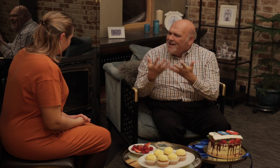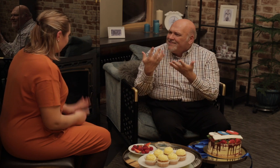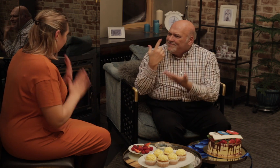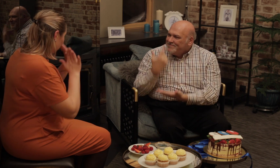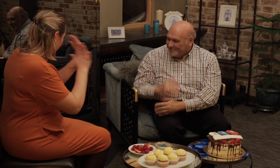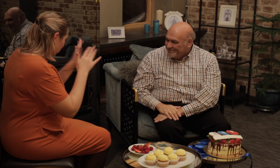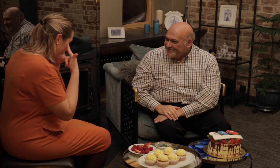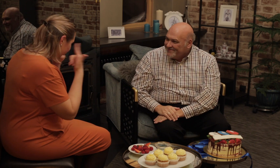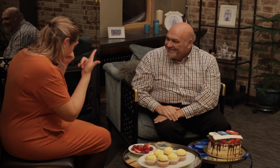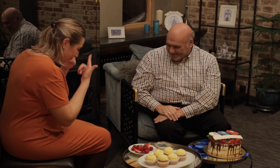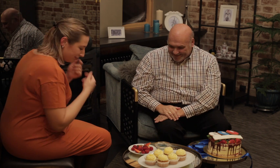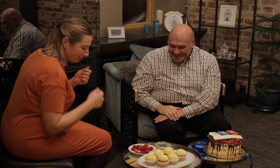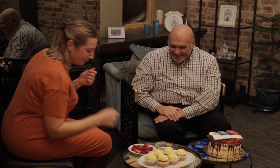Let me show you.